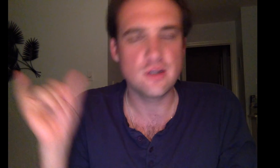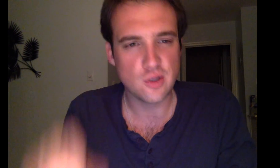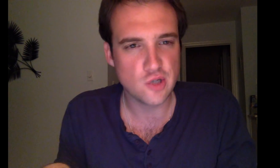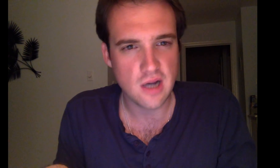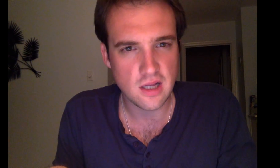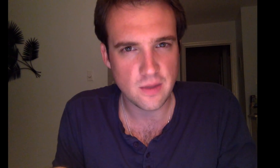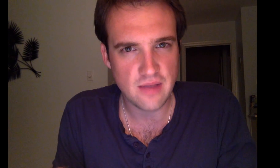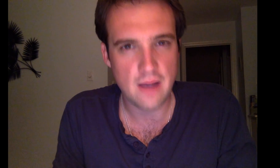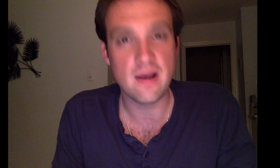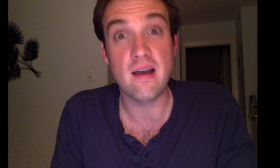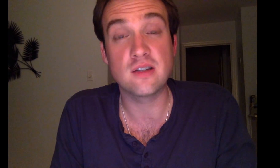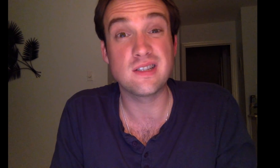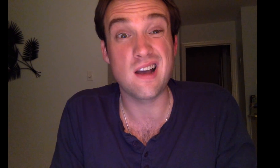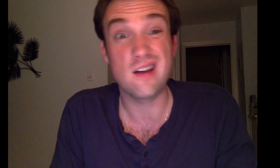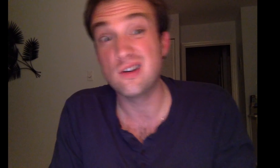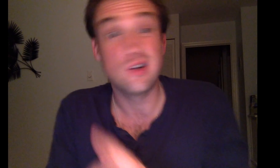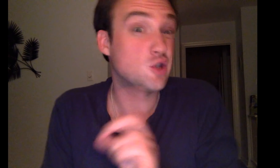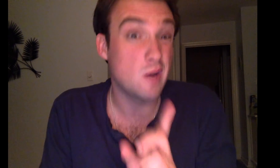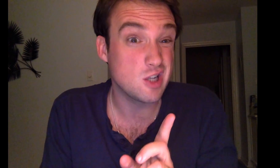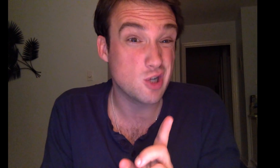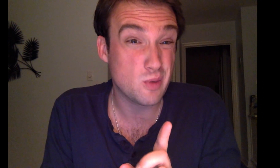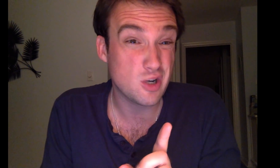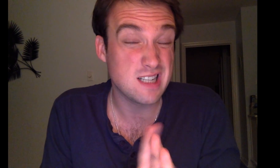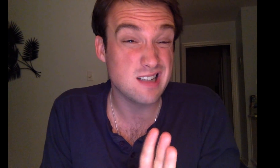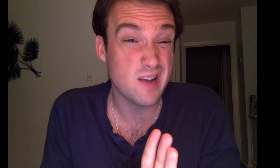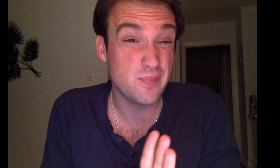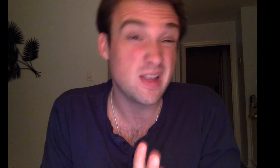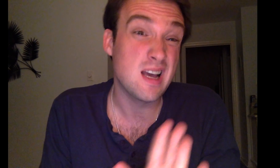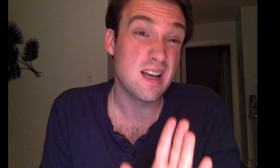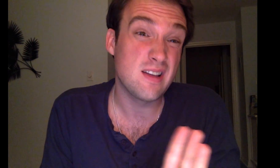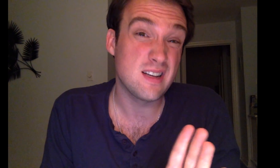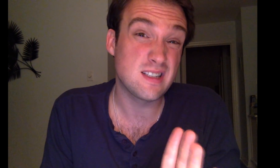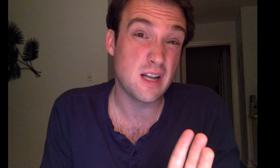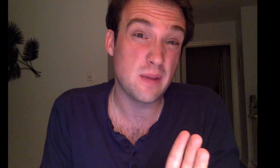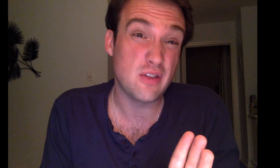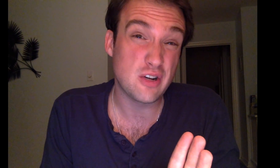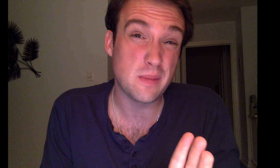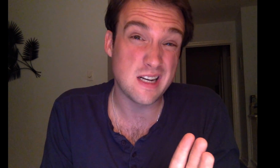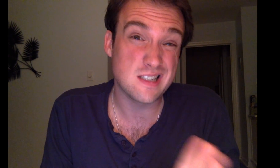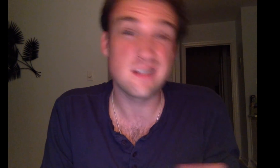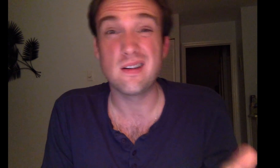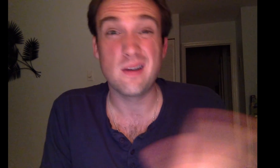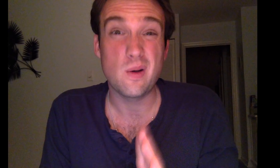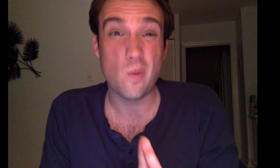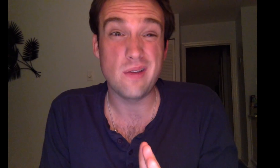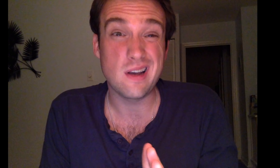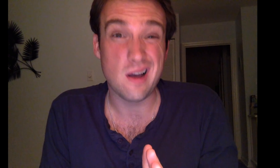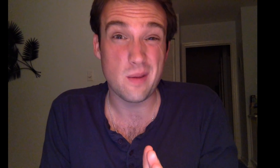So she came over with that she said to my interpreter to say, it's going to be 30 minutes when they come,